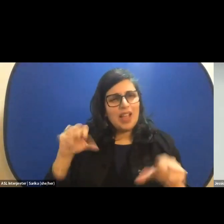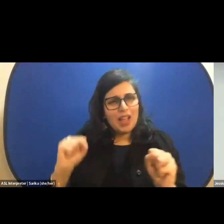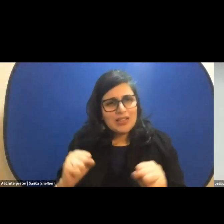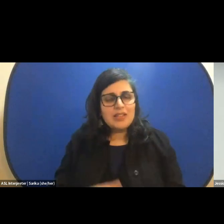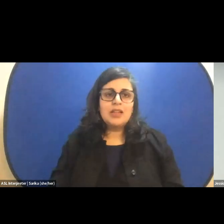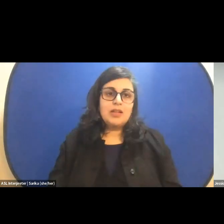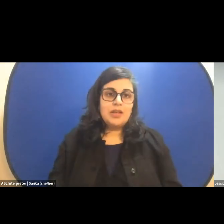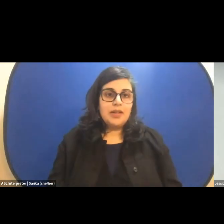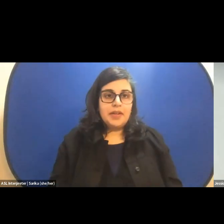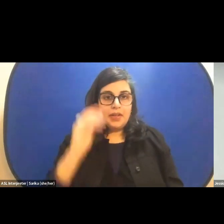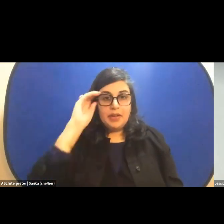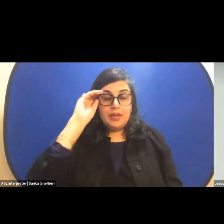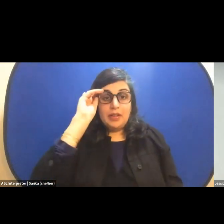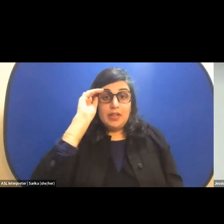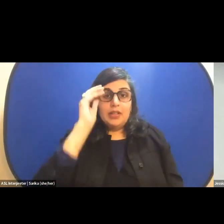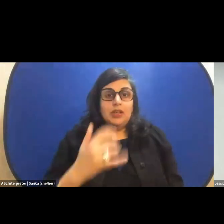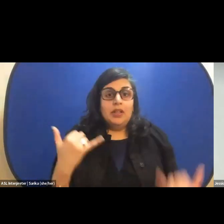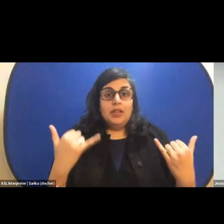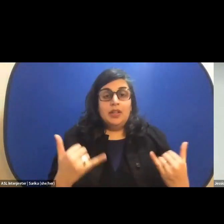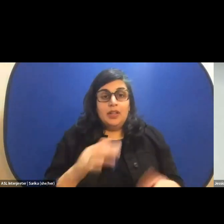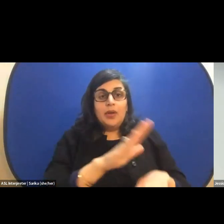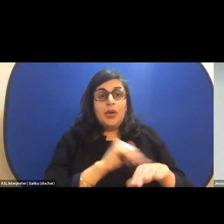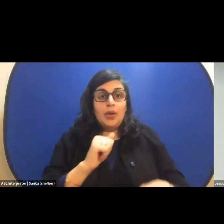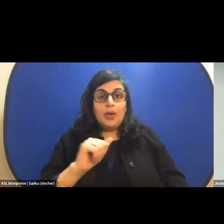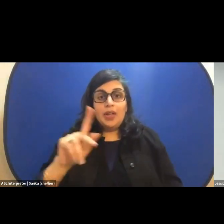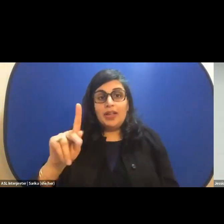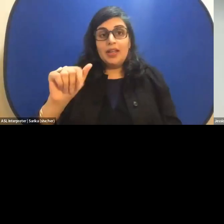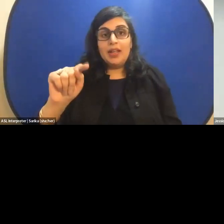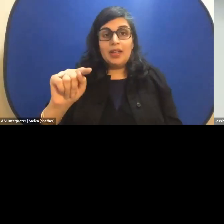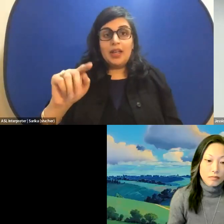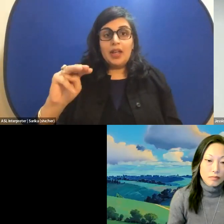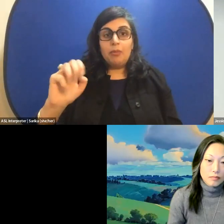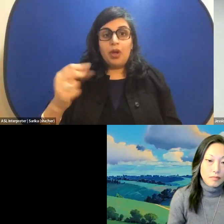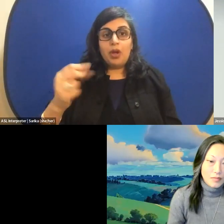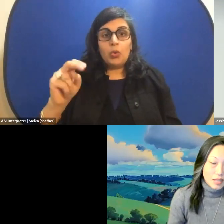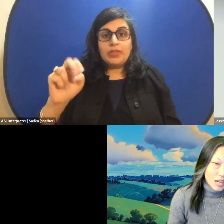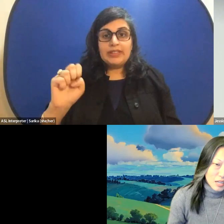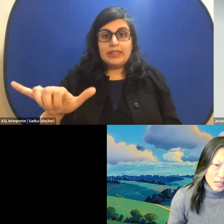going to let you roll this back. >> JESSICA MARAVILLA: Absolutely. Absolutely.